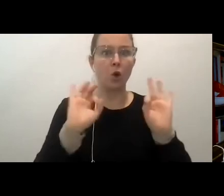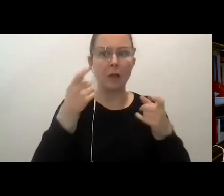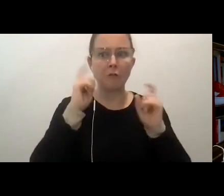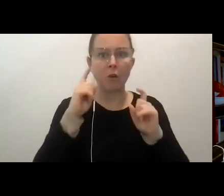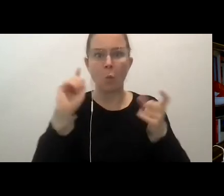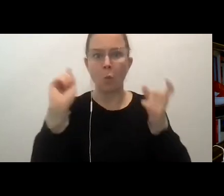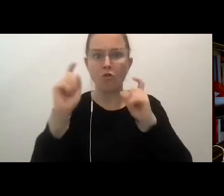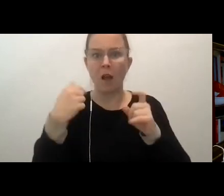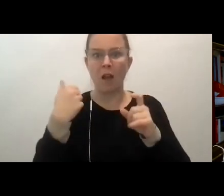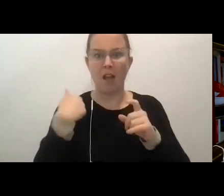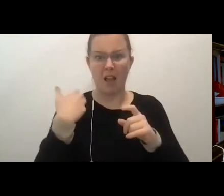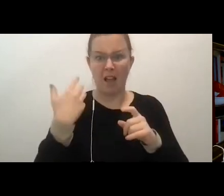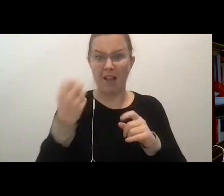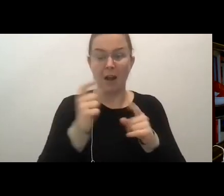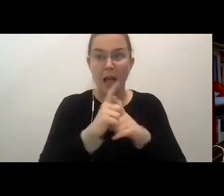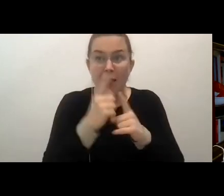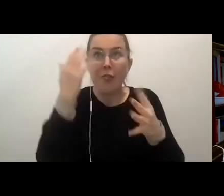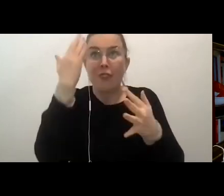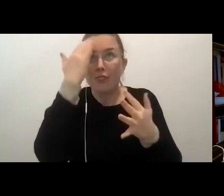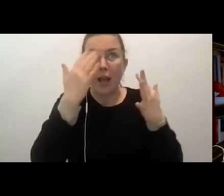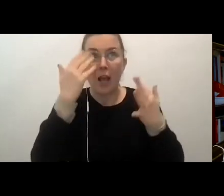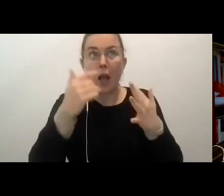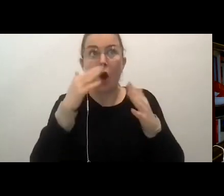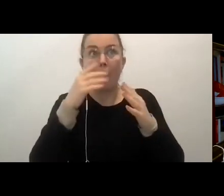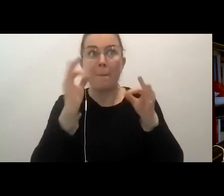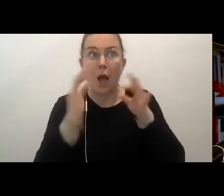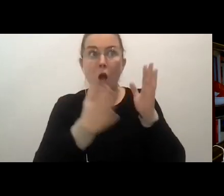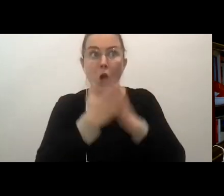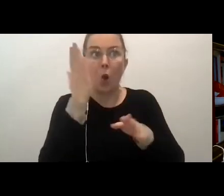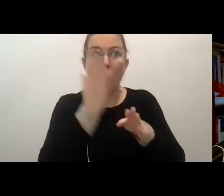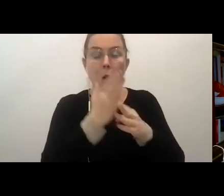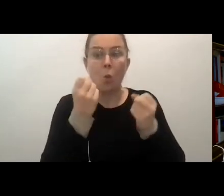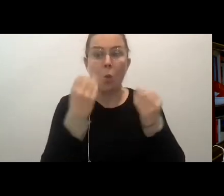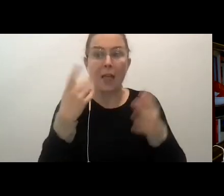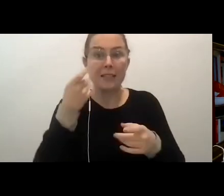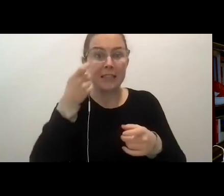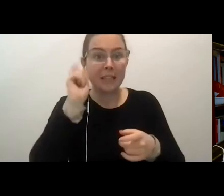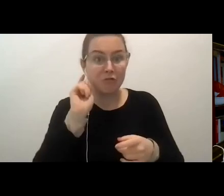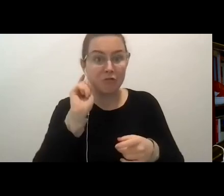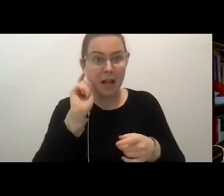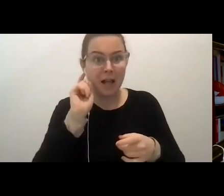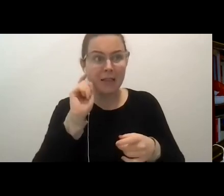about going to work without the hearing aids. I was a teacher already by then. I was